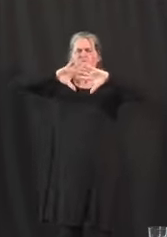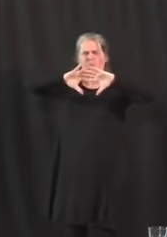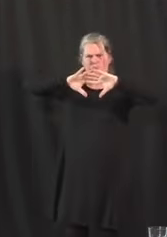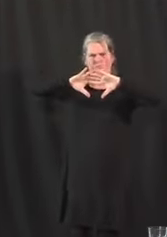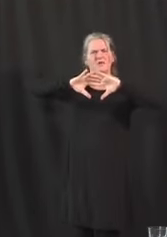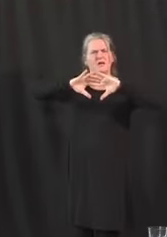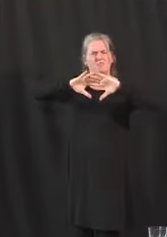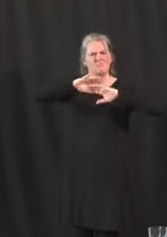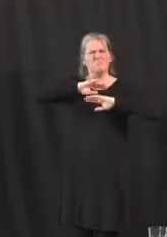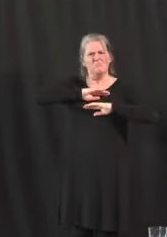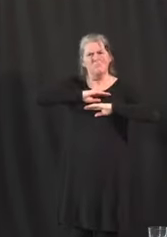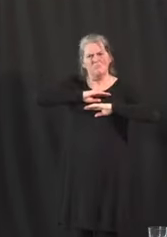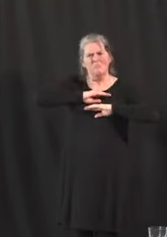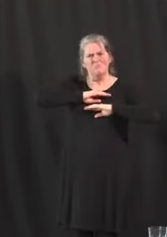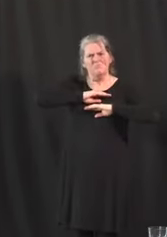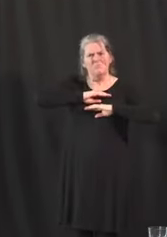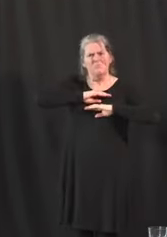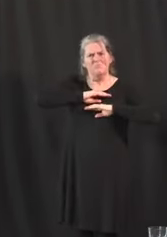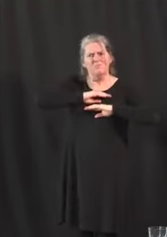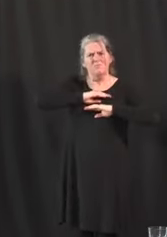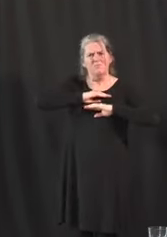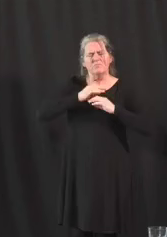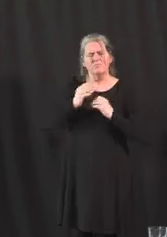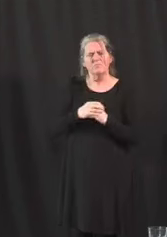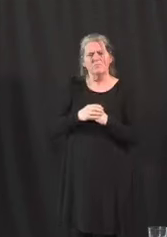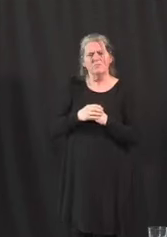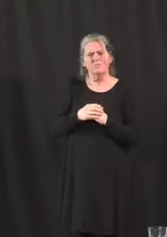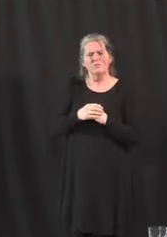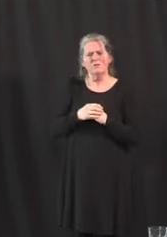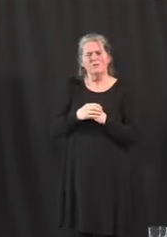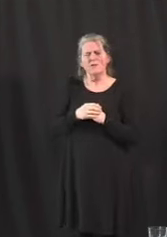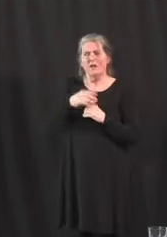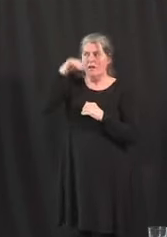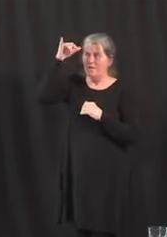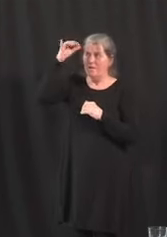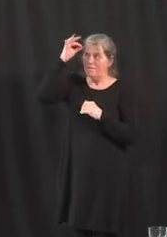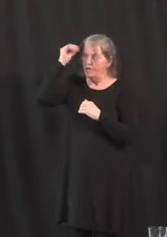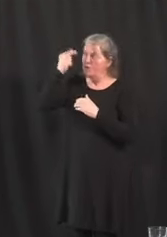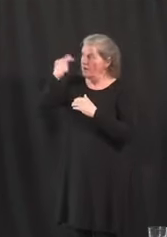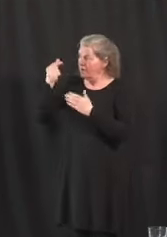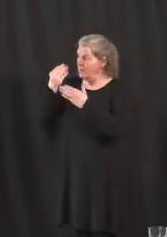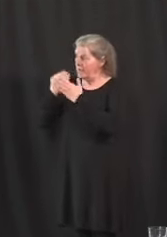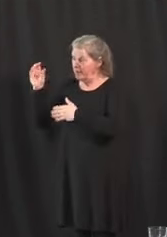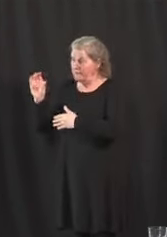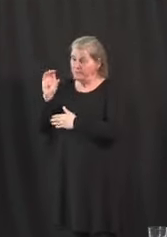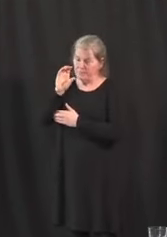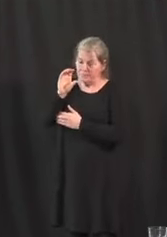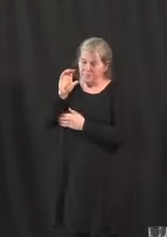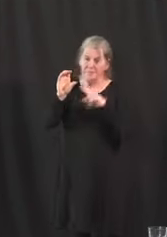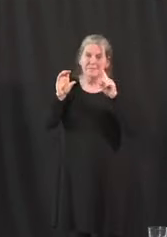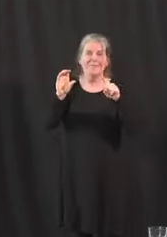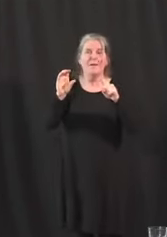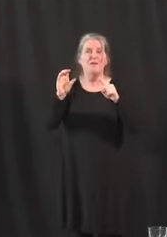SUPPORTS I'M HAPPY WITH WHERE WE ARE TWOFOLD. FEDERAL GOVERNMENT WILL MAKE AN ANNOUNCEMENT ONE WEEK AND THEN THE NEXT WEEK FOLLOWING THE